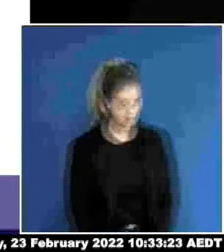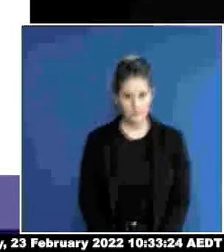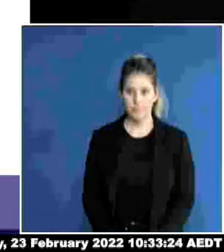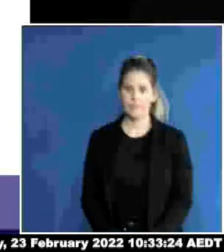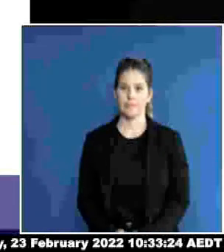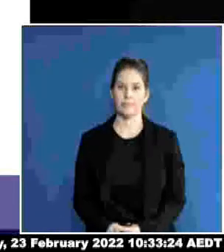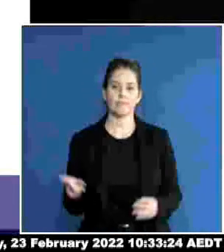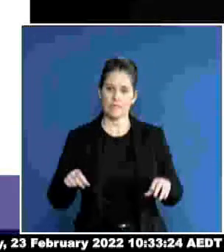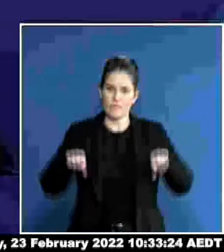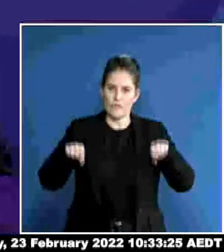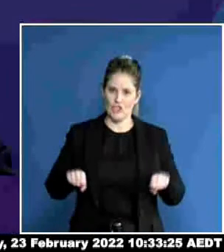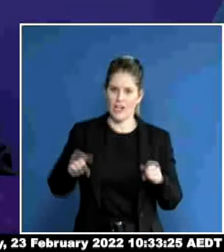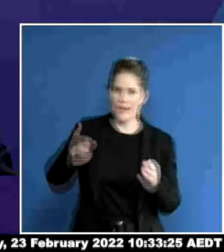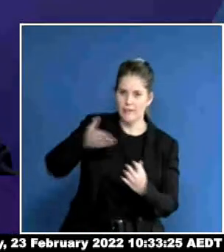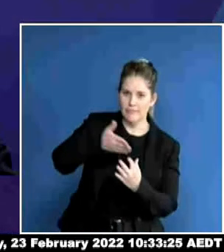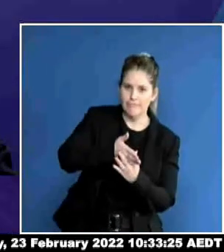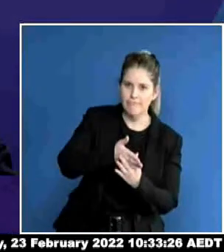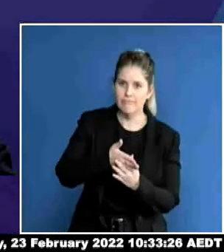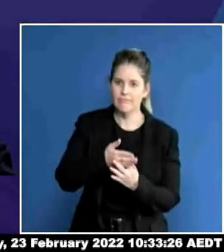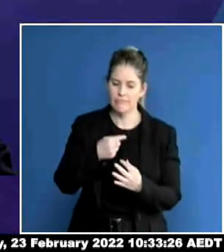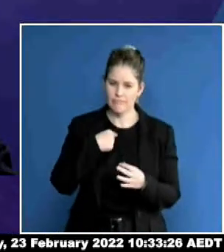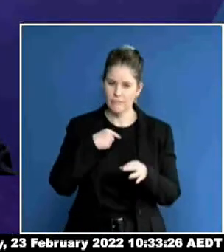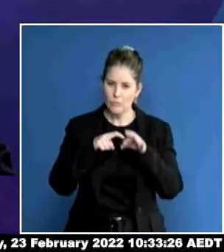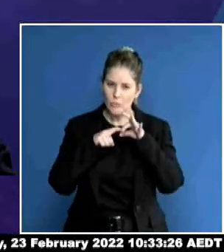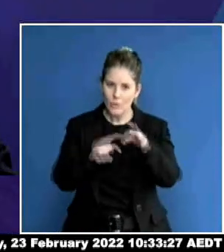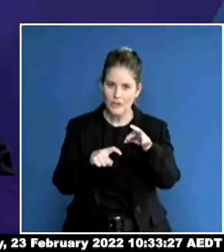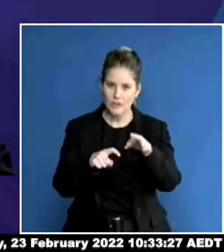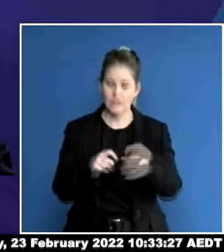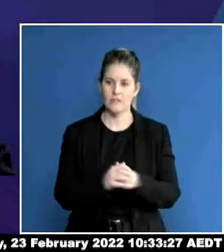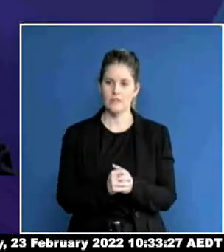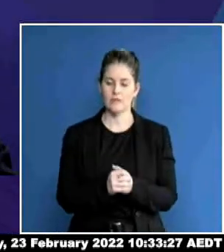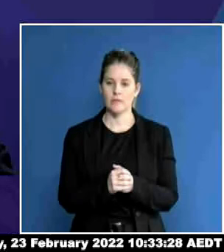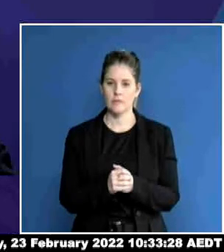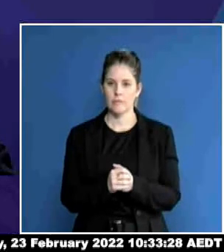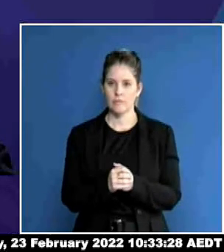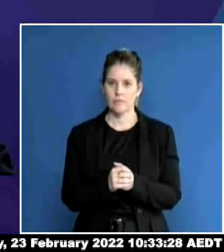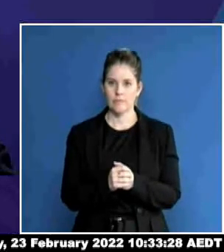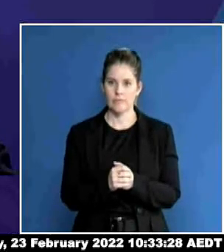There is a division between those categorised within the Disability Management